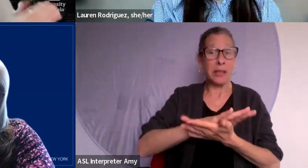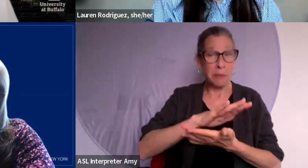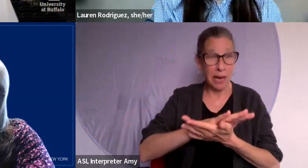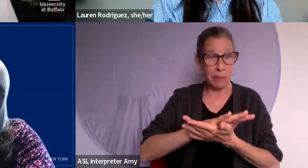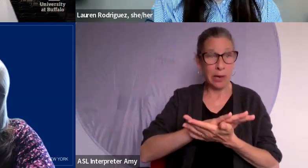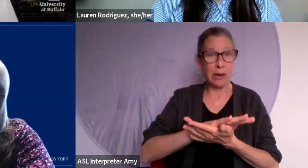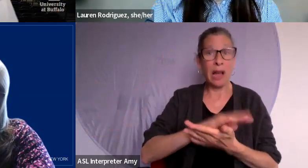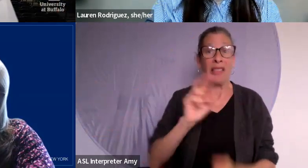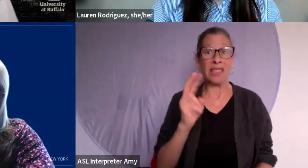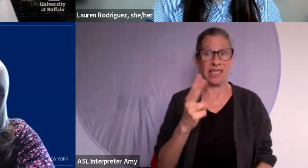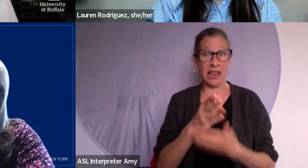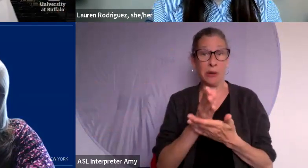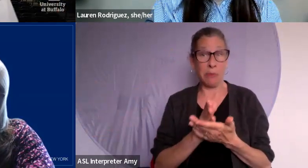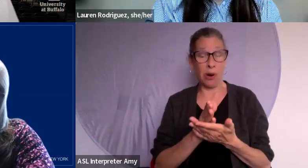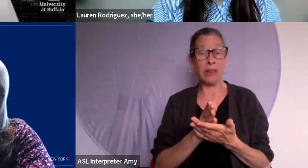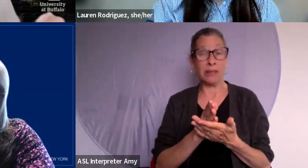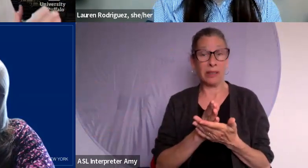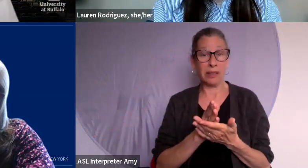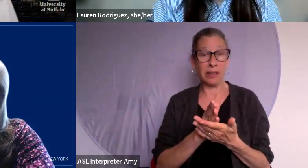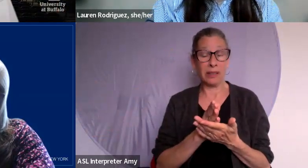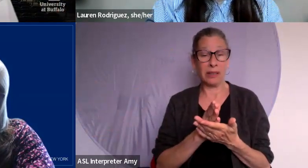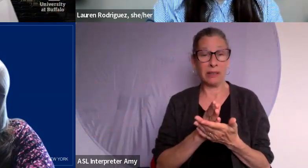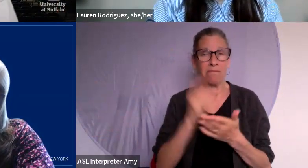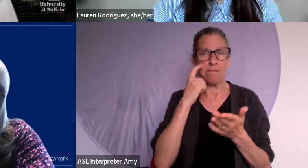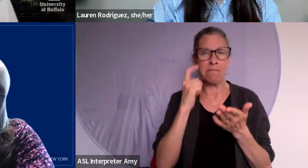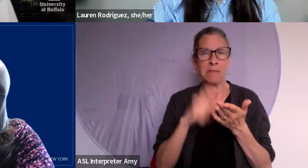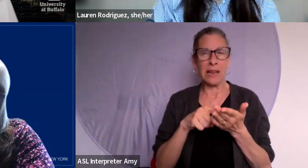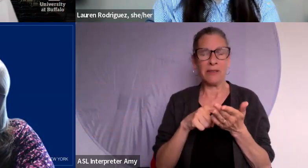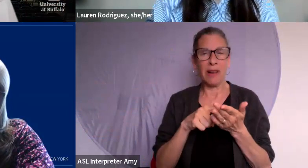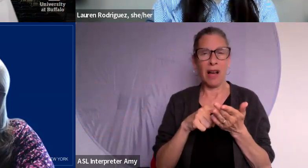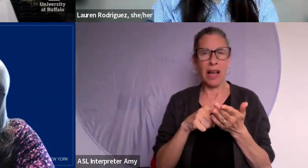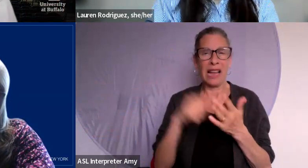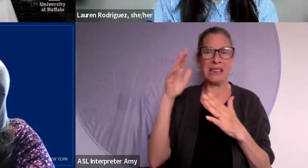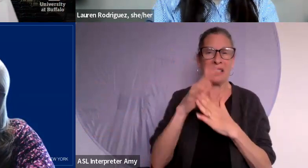second piece that we want to do is identify top tasks. and user